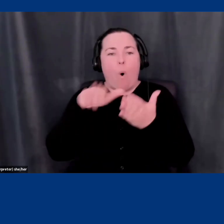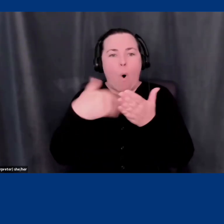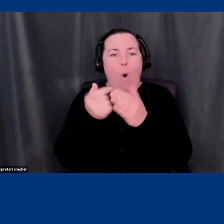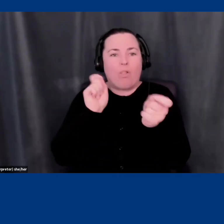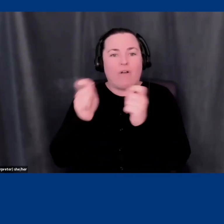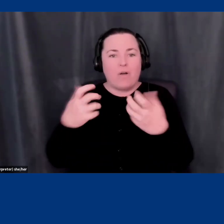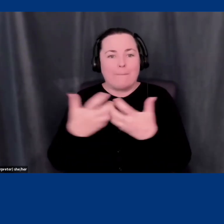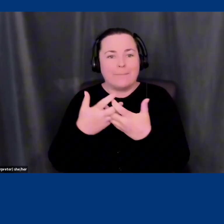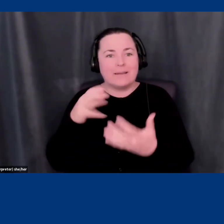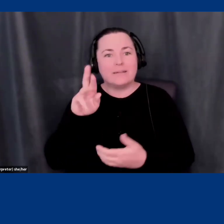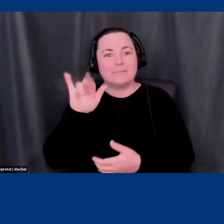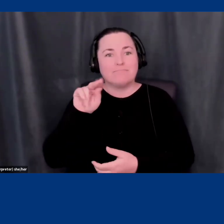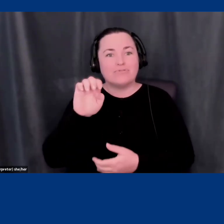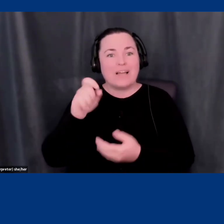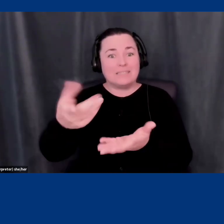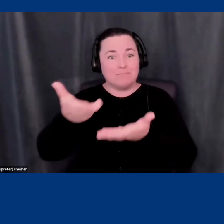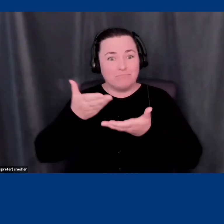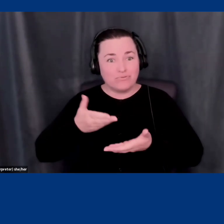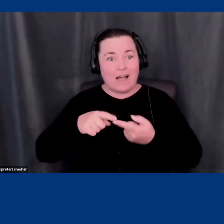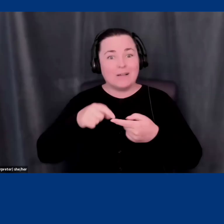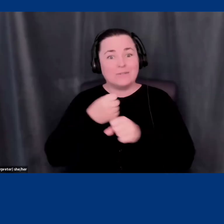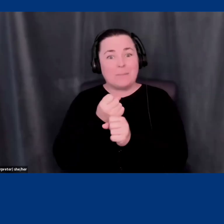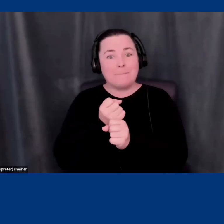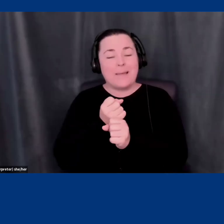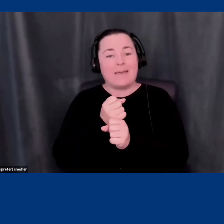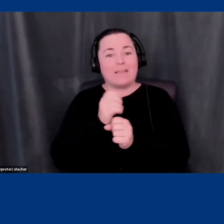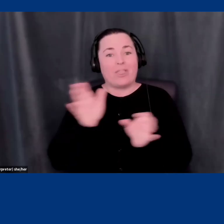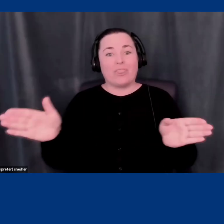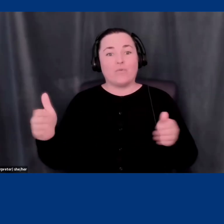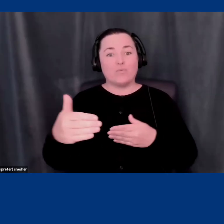room relaxing she brought herself. It was nothing from